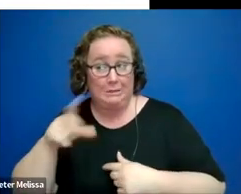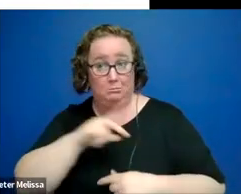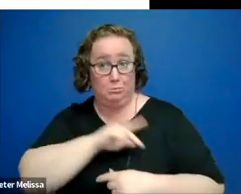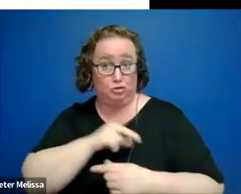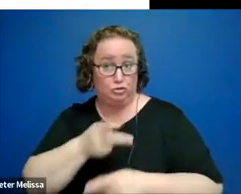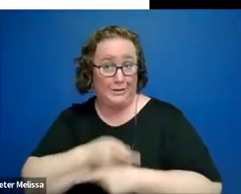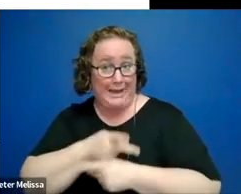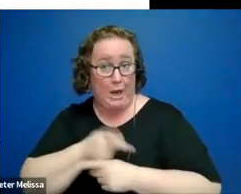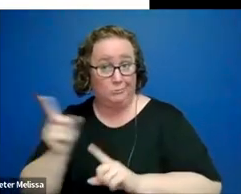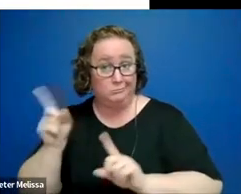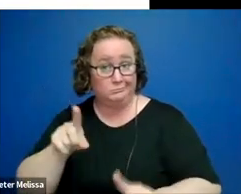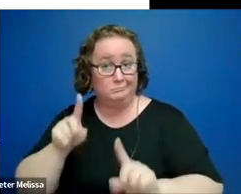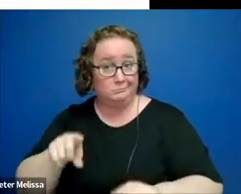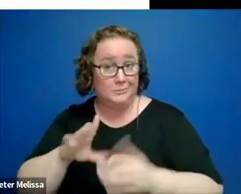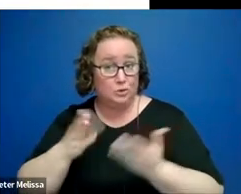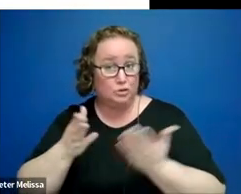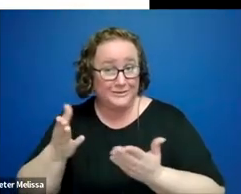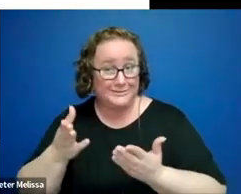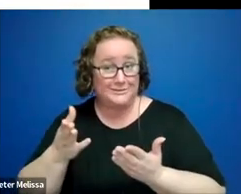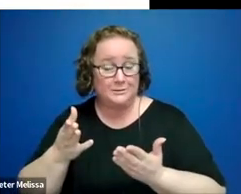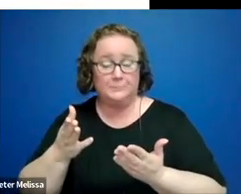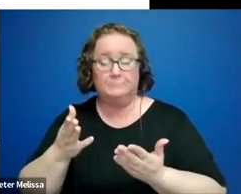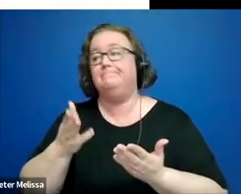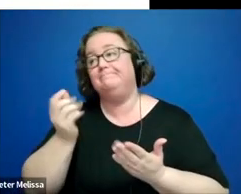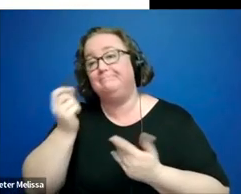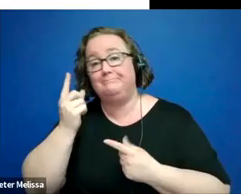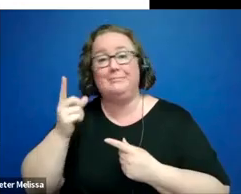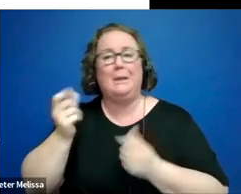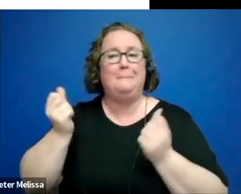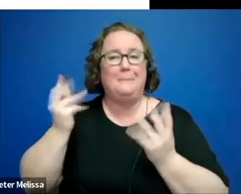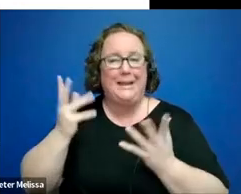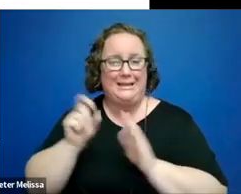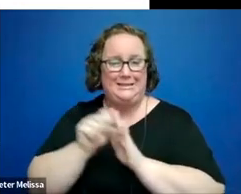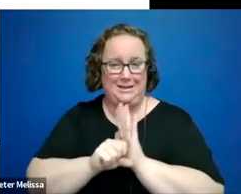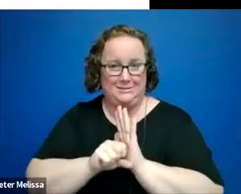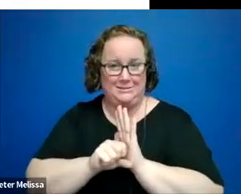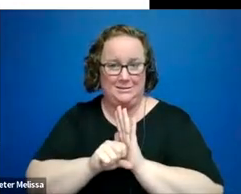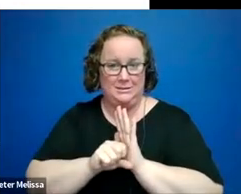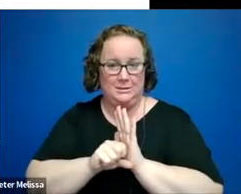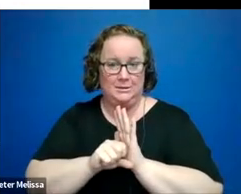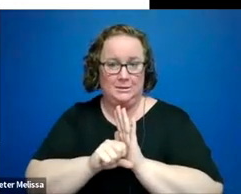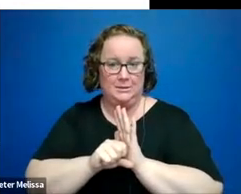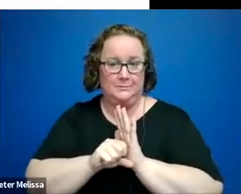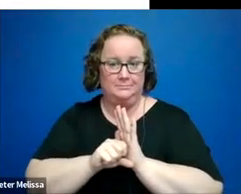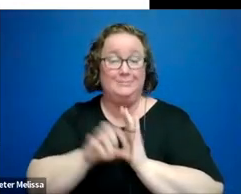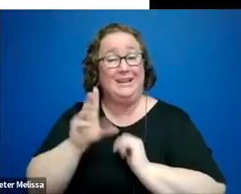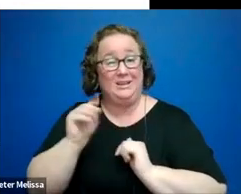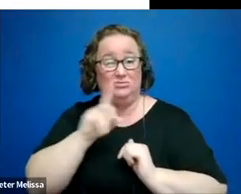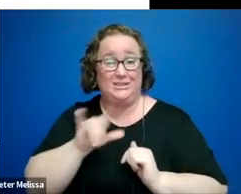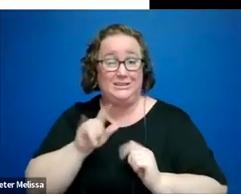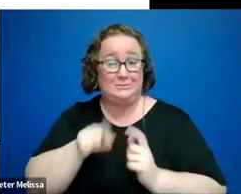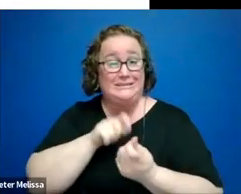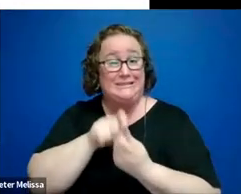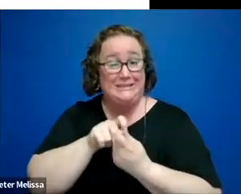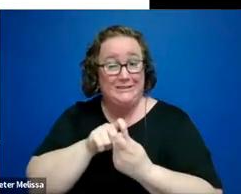Well, many states specifically and explicitly prohibit